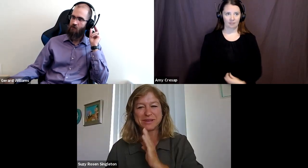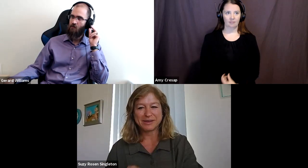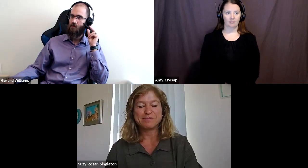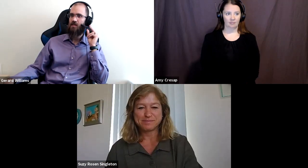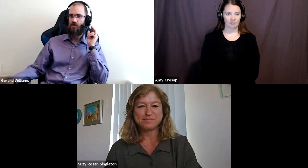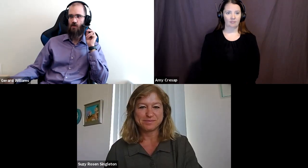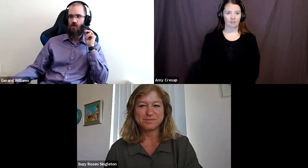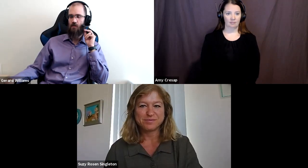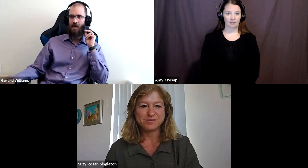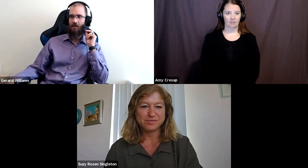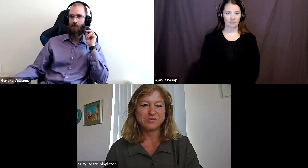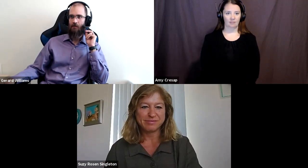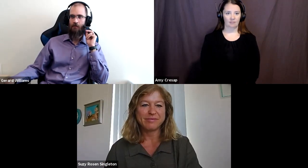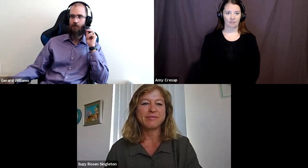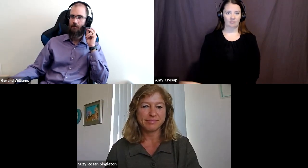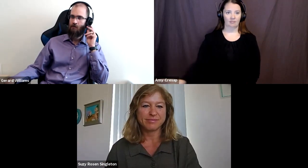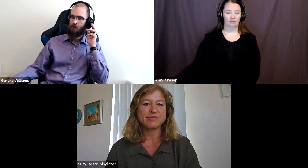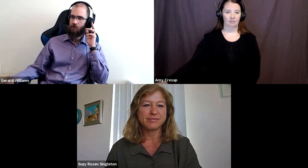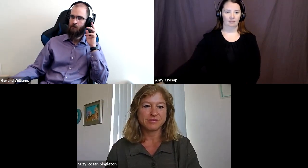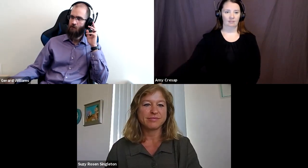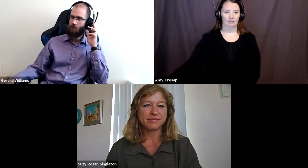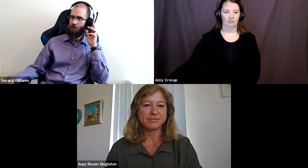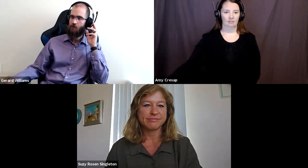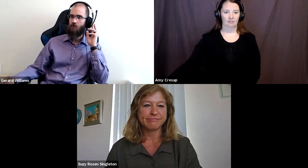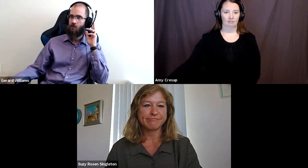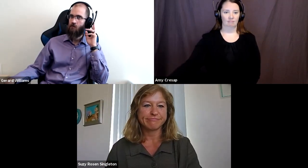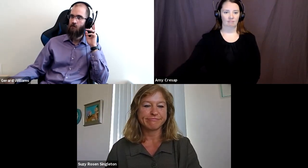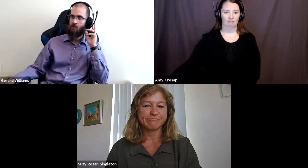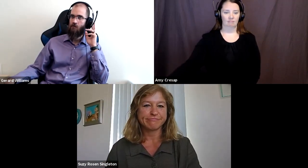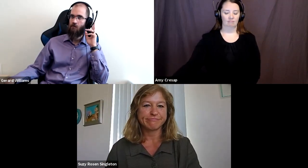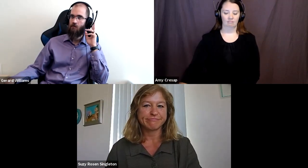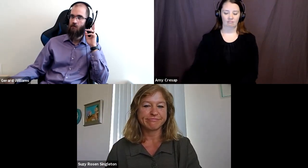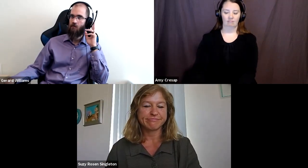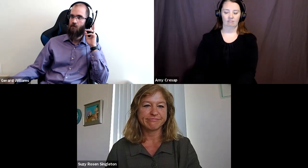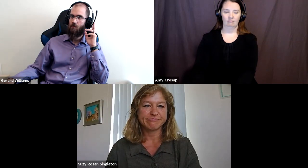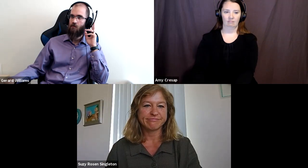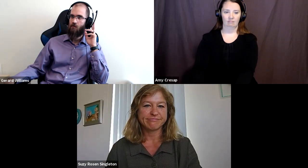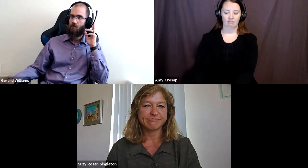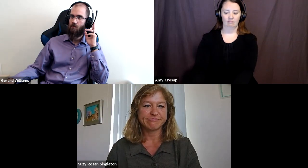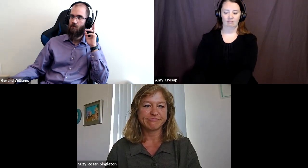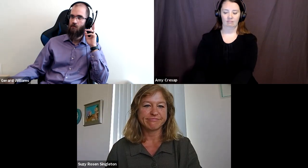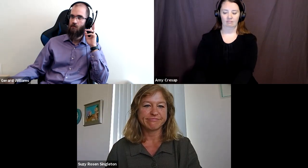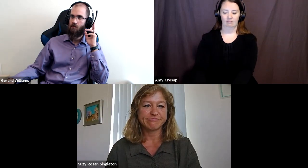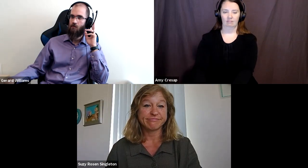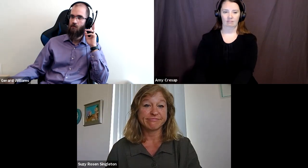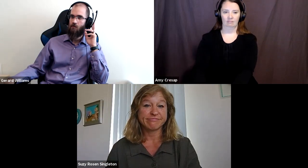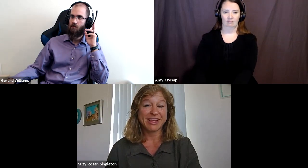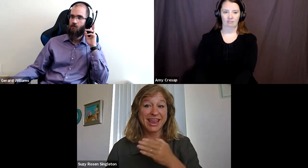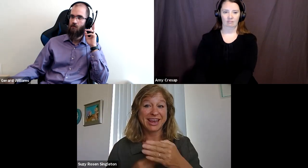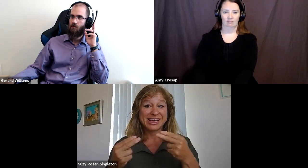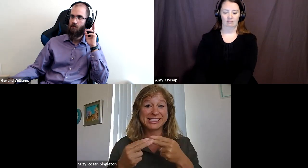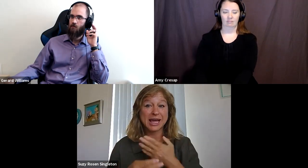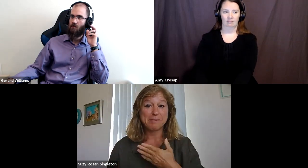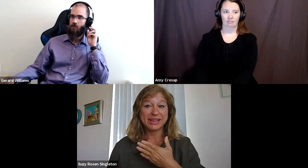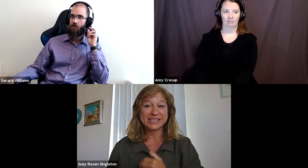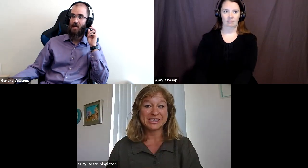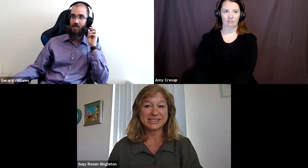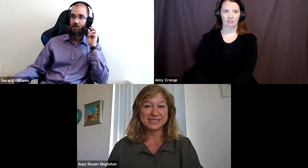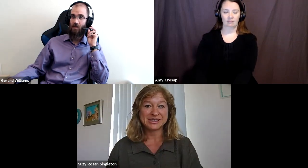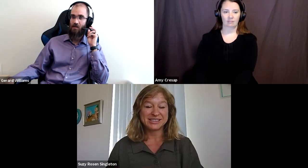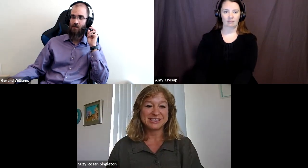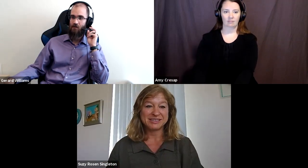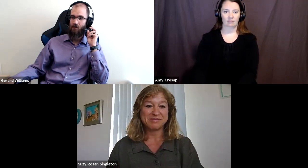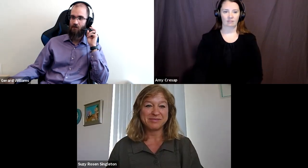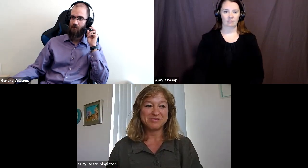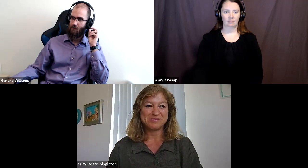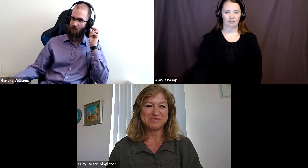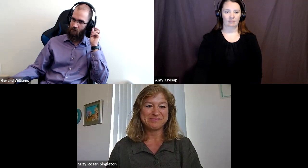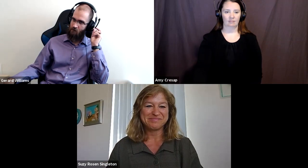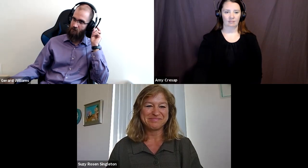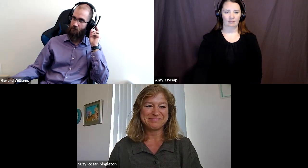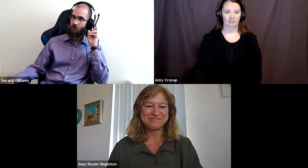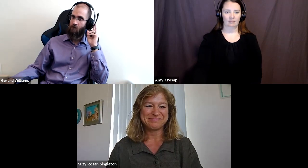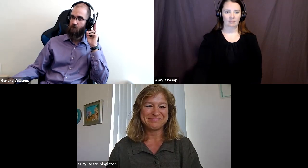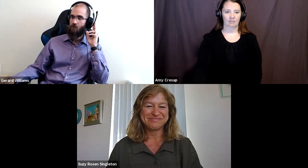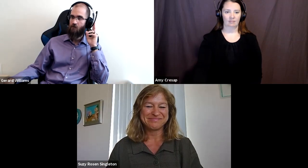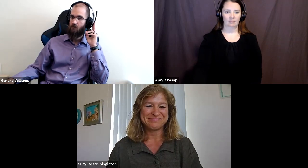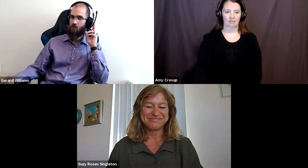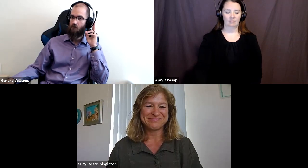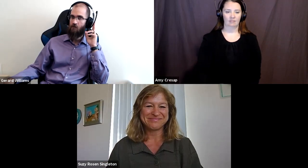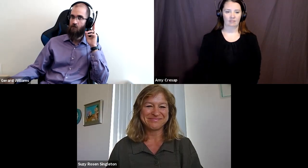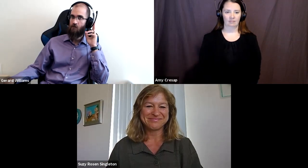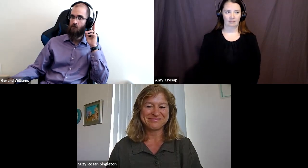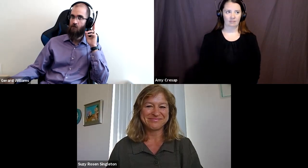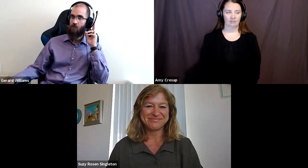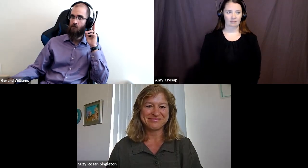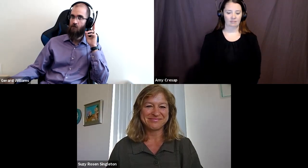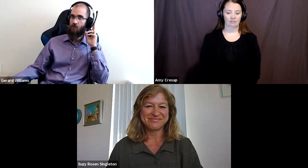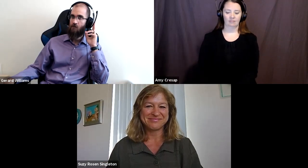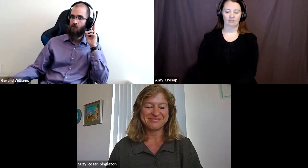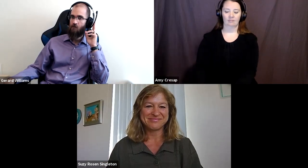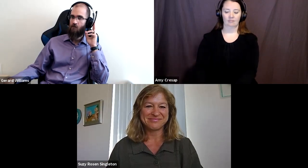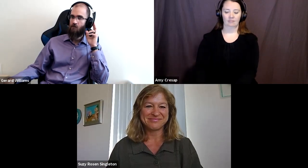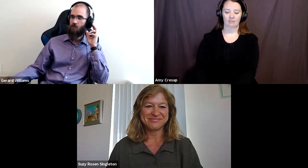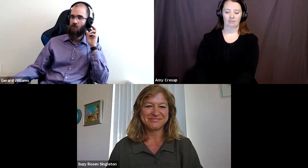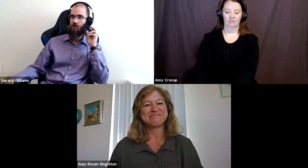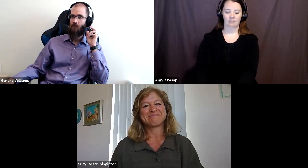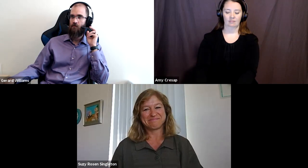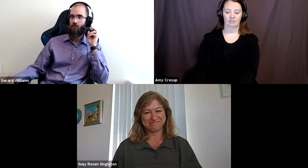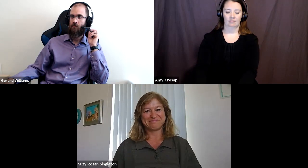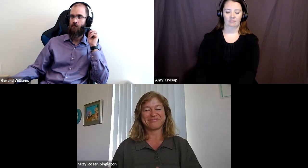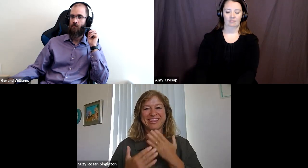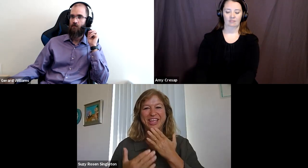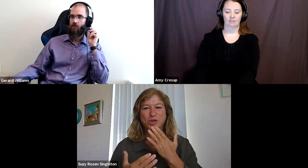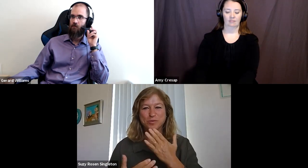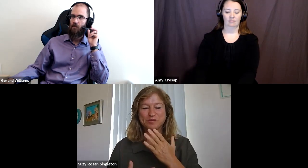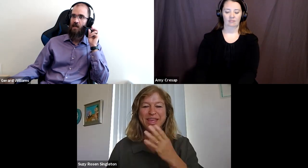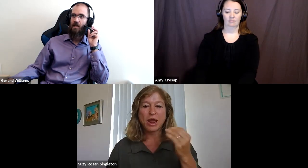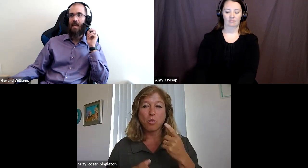This is Suzy speaking. Next slide, please.